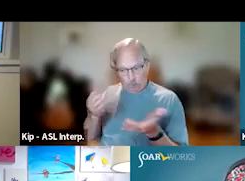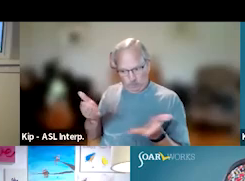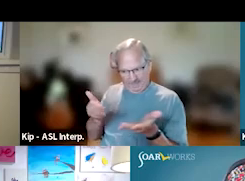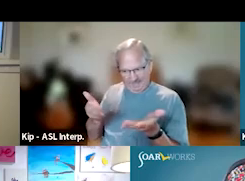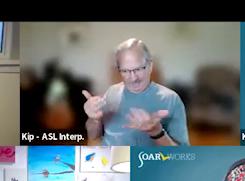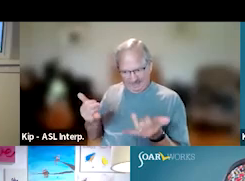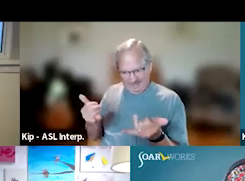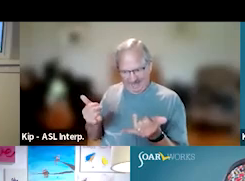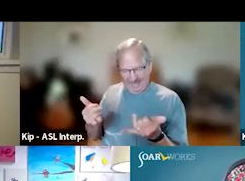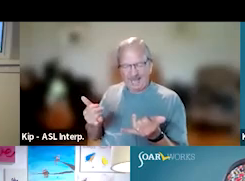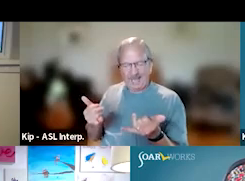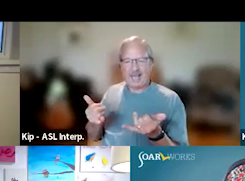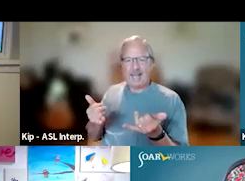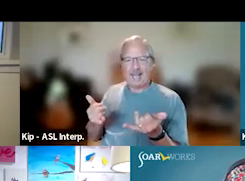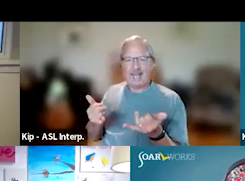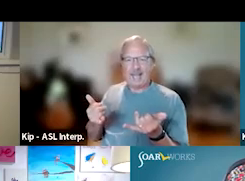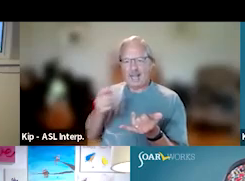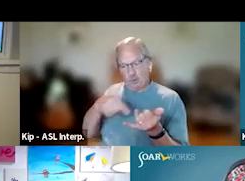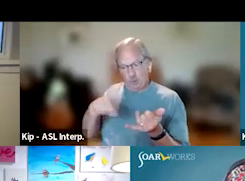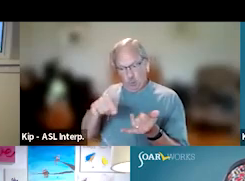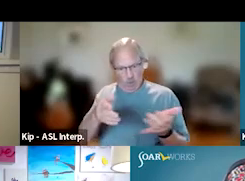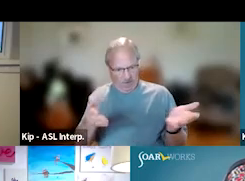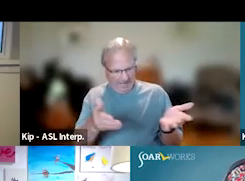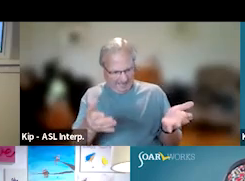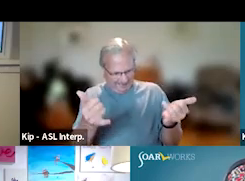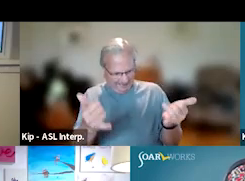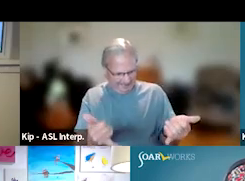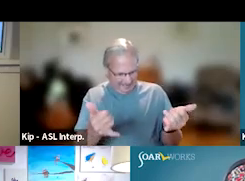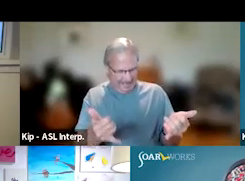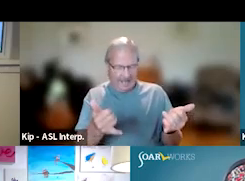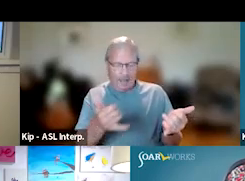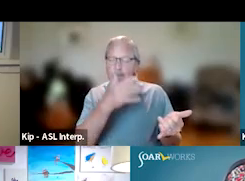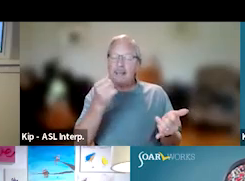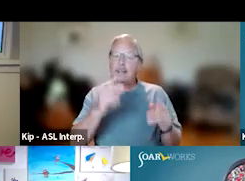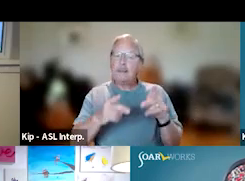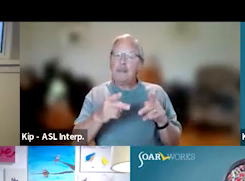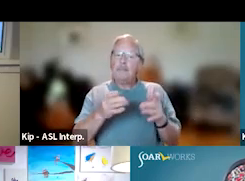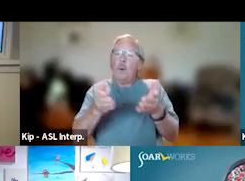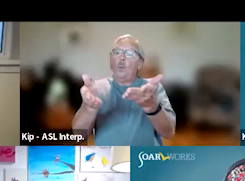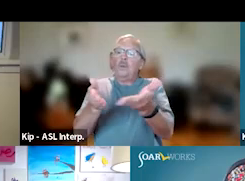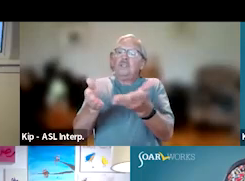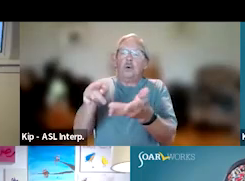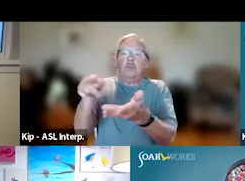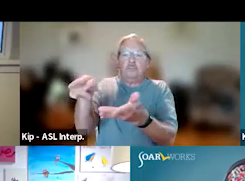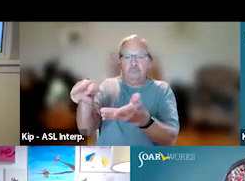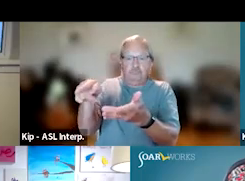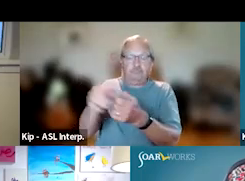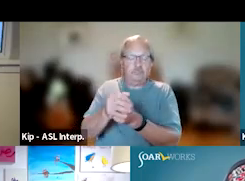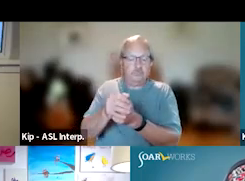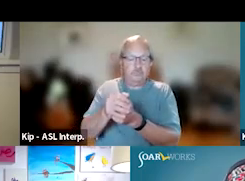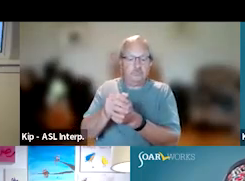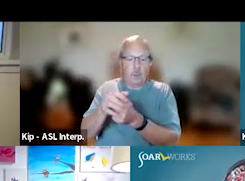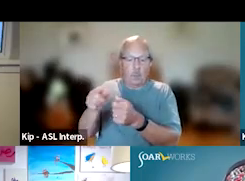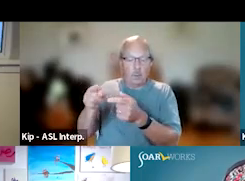are here today because of the people we serve. Those people who are experiencing or at risk